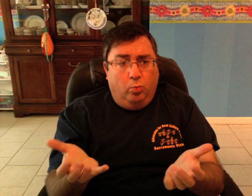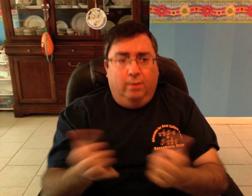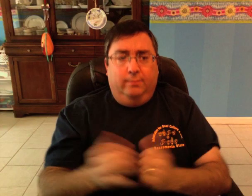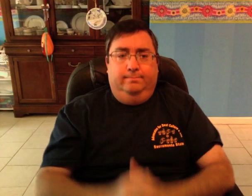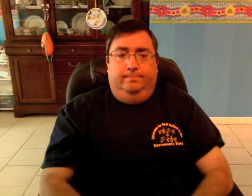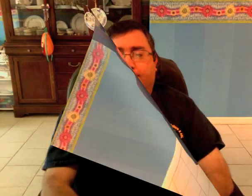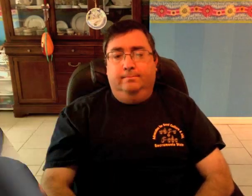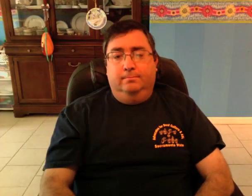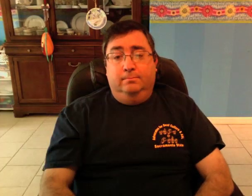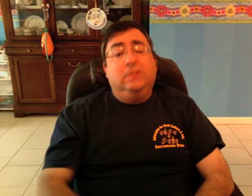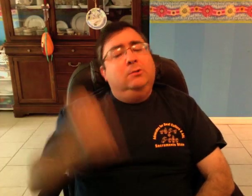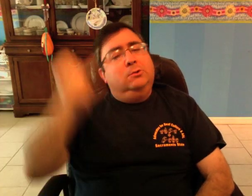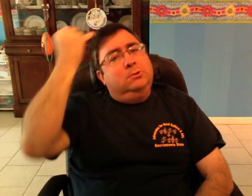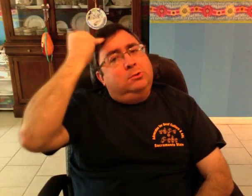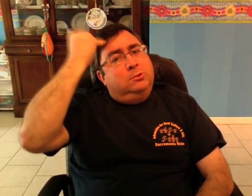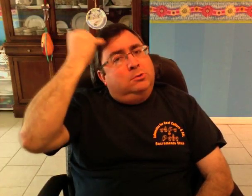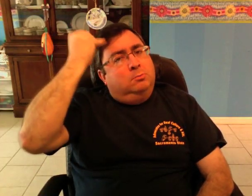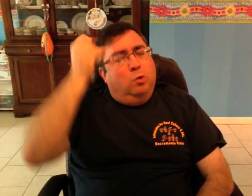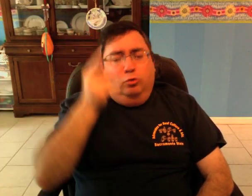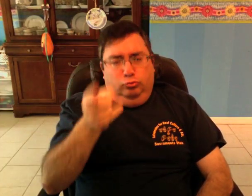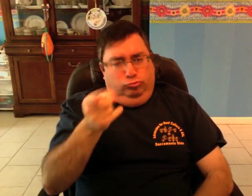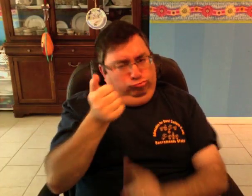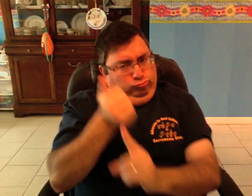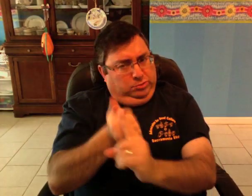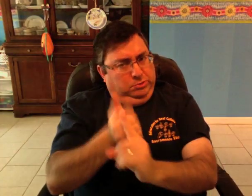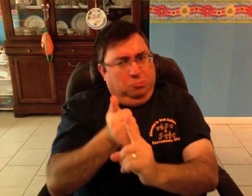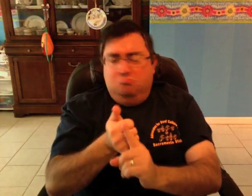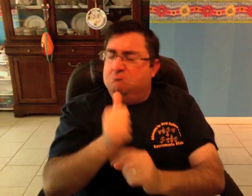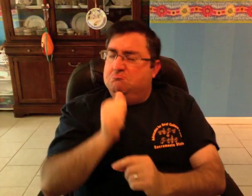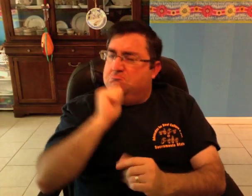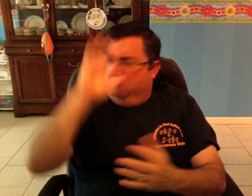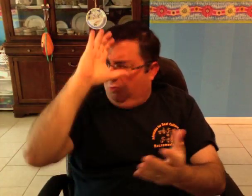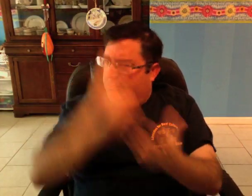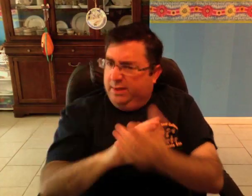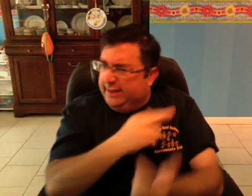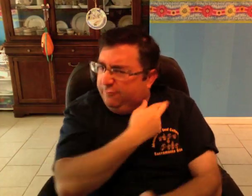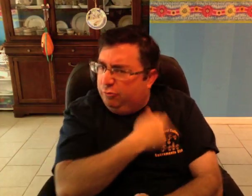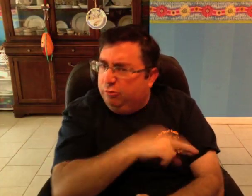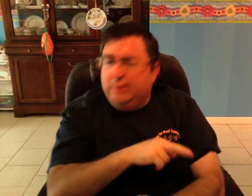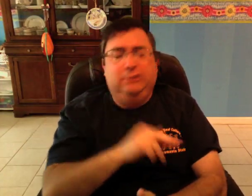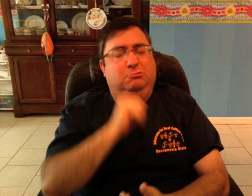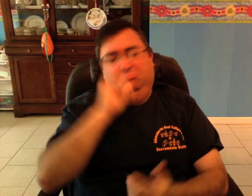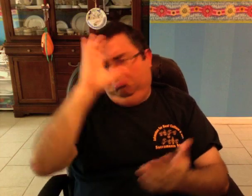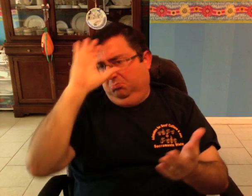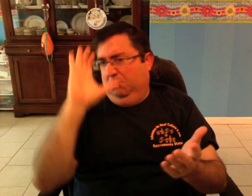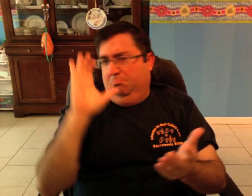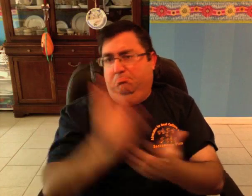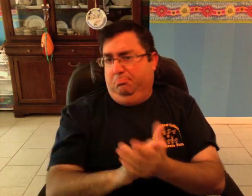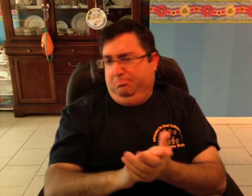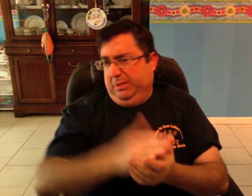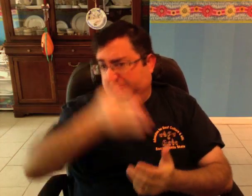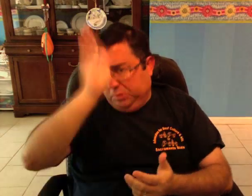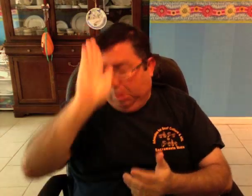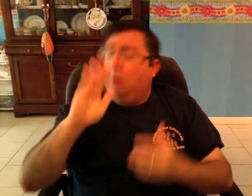If you are a person who does not believe in God or religion,